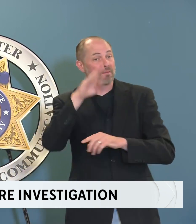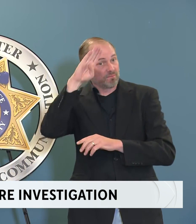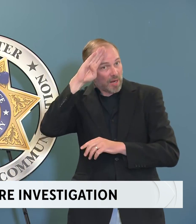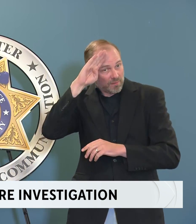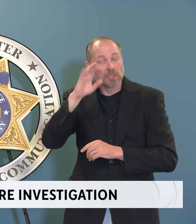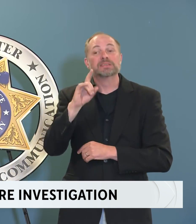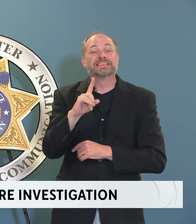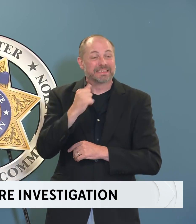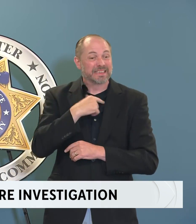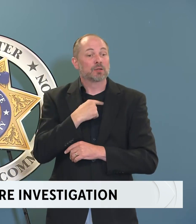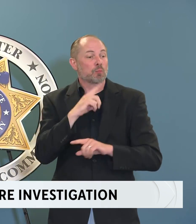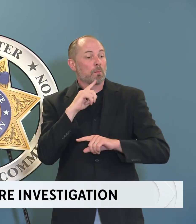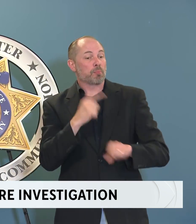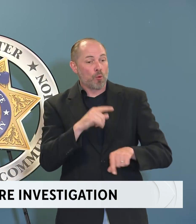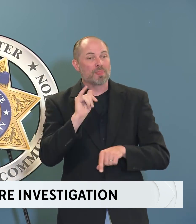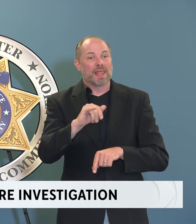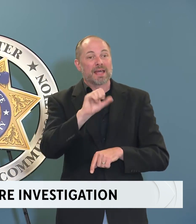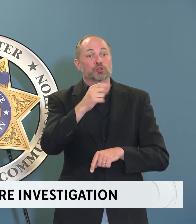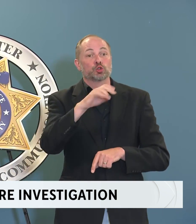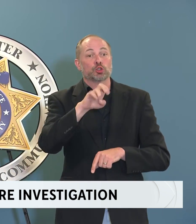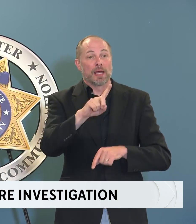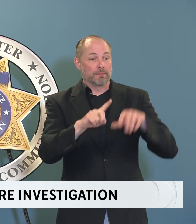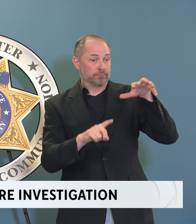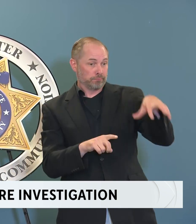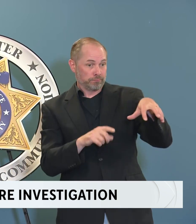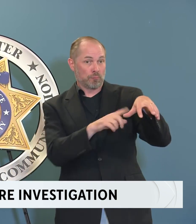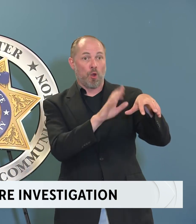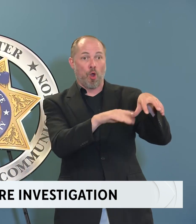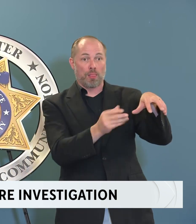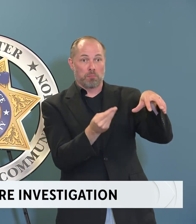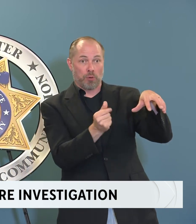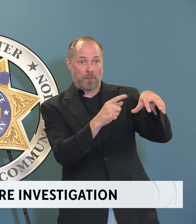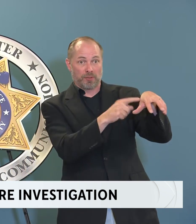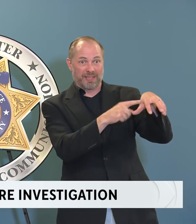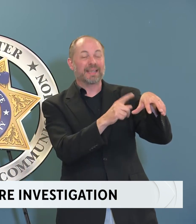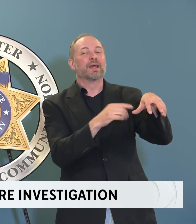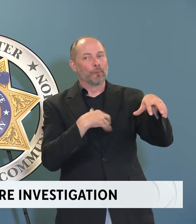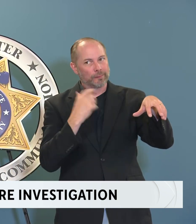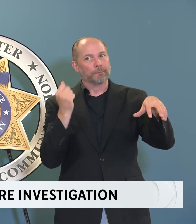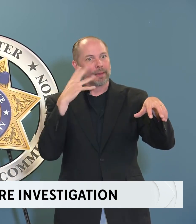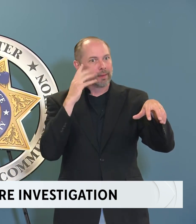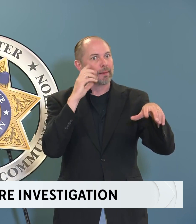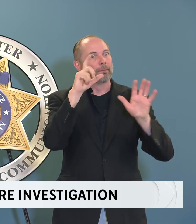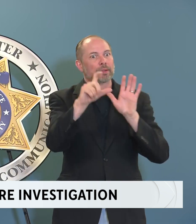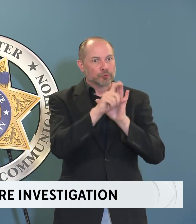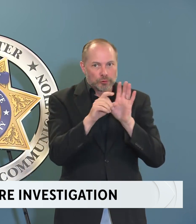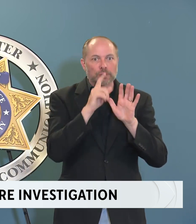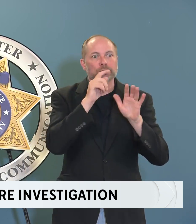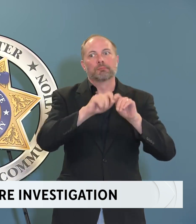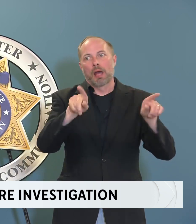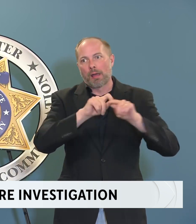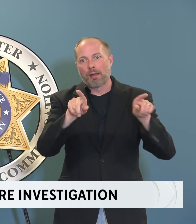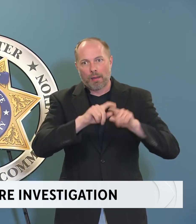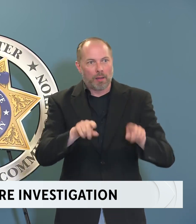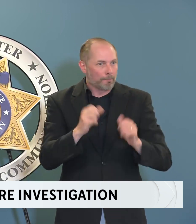BUT THE WINDS WERE QUICKLY THAN THEY COULD KEEP UP. THE FIRST RESPONDING FIREFIGHTERS